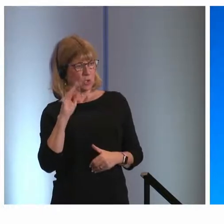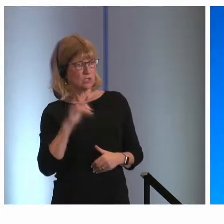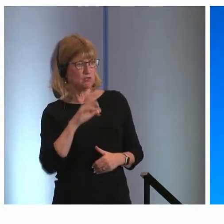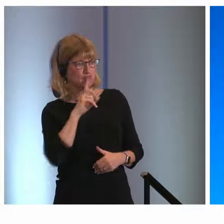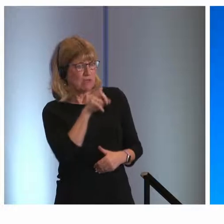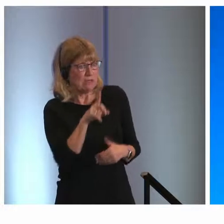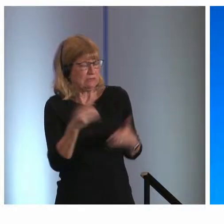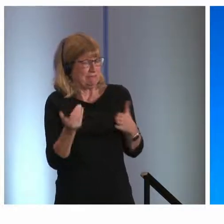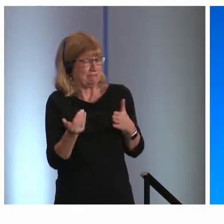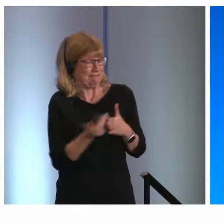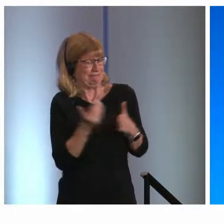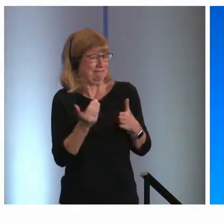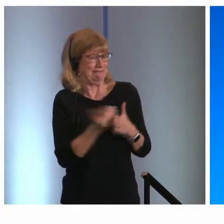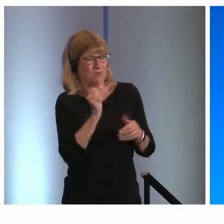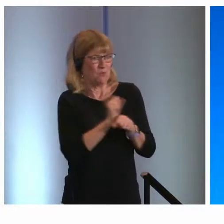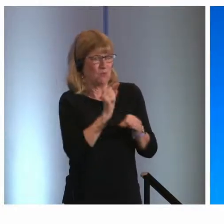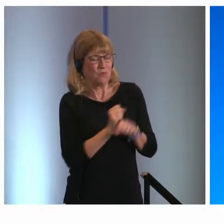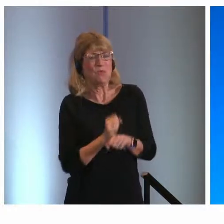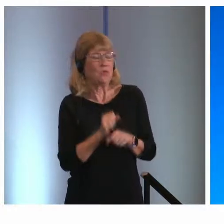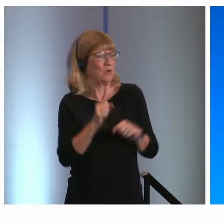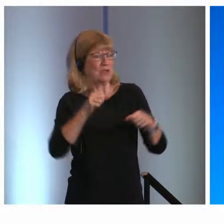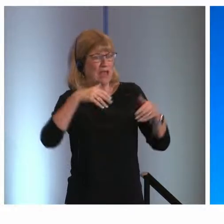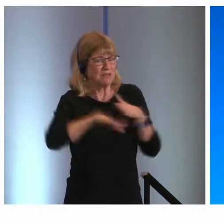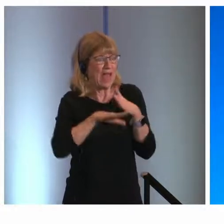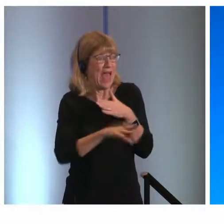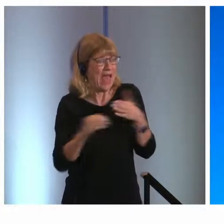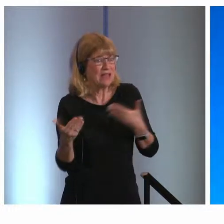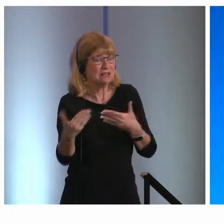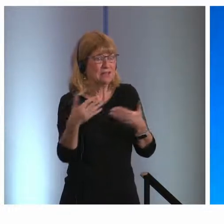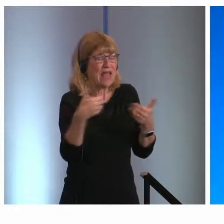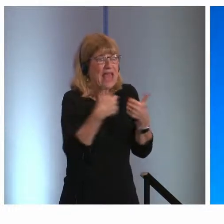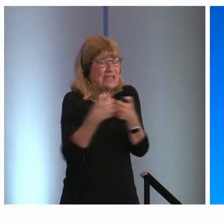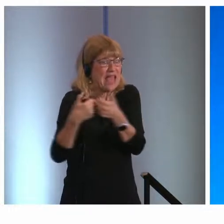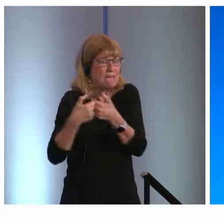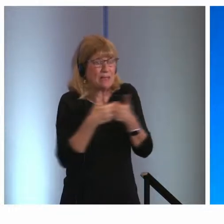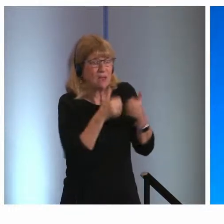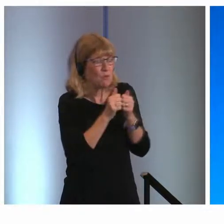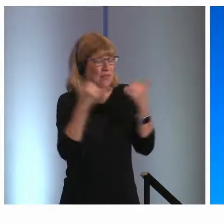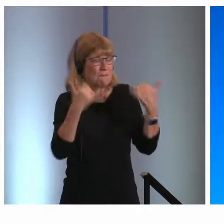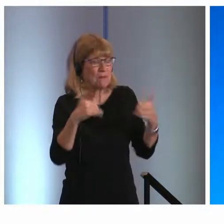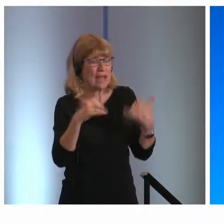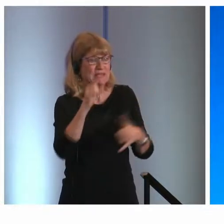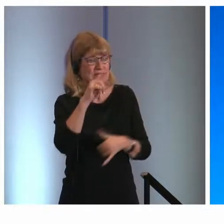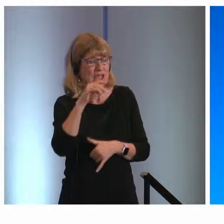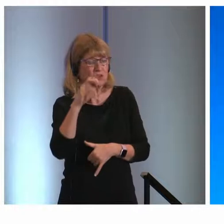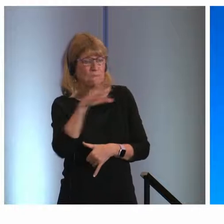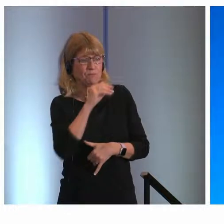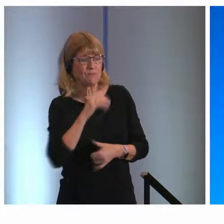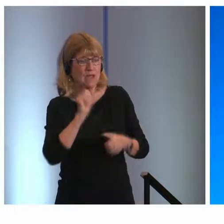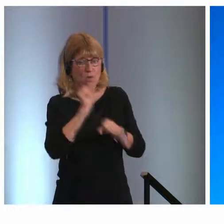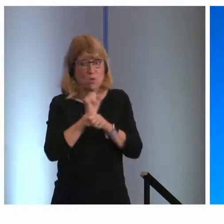What a concept! -- Tari Hartman Squire: Sony, has done some really ground-breaking work on